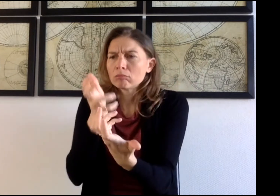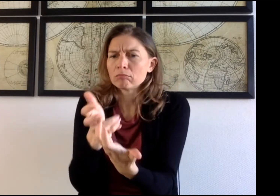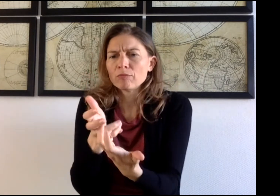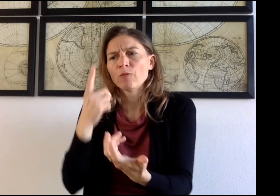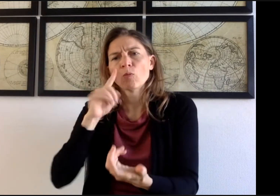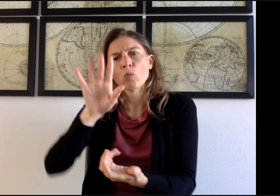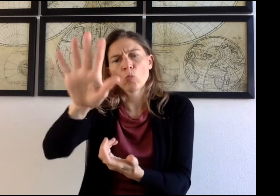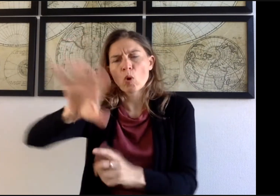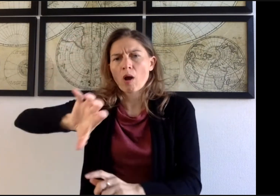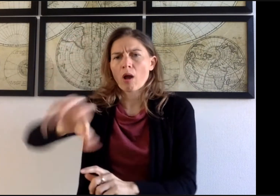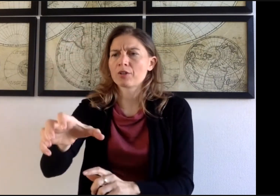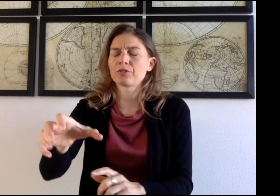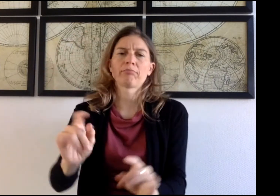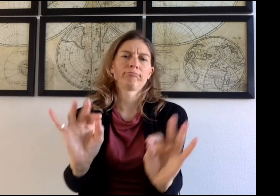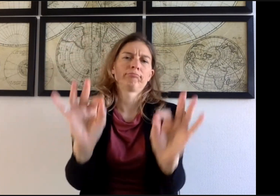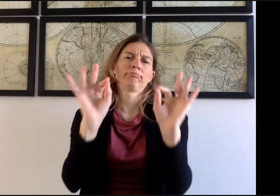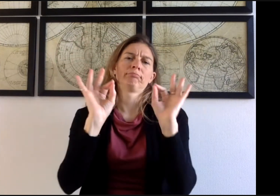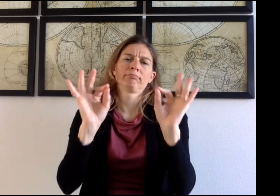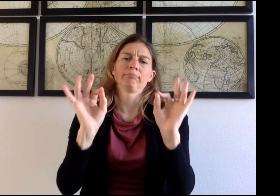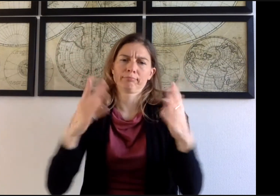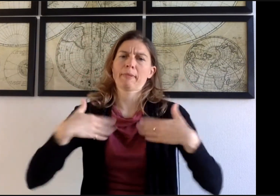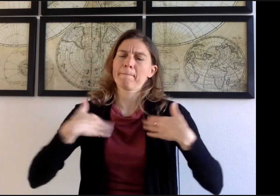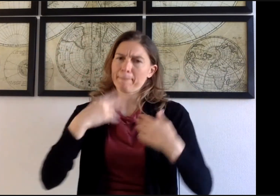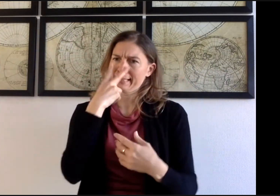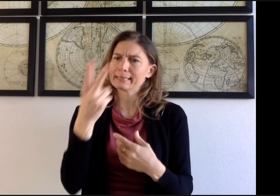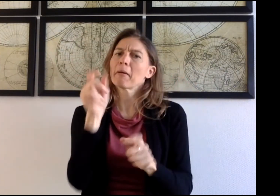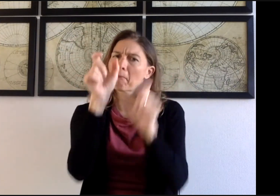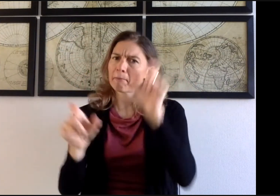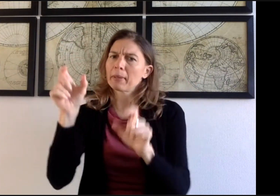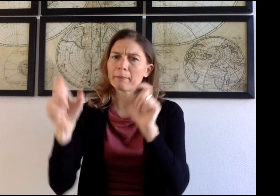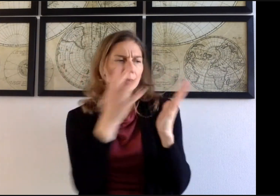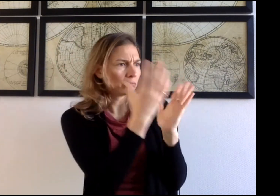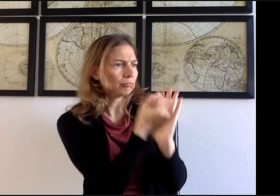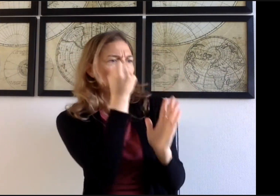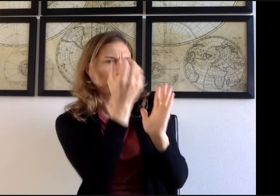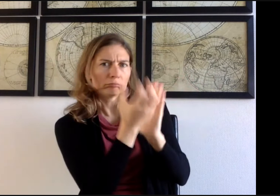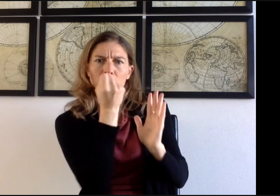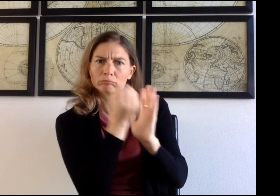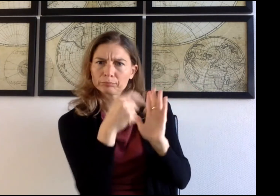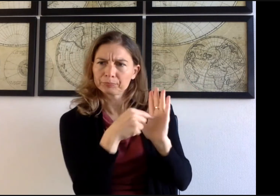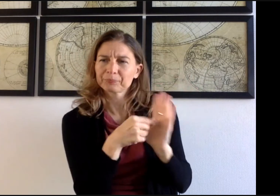In addition, we sent many letters to Commissioners, Commissioner Dalli,